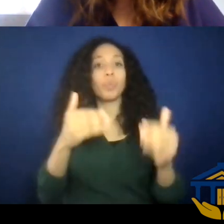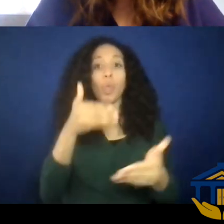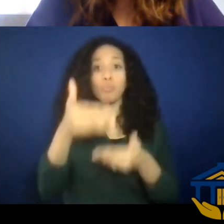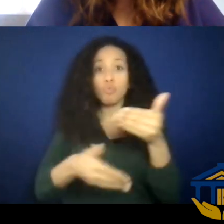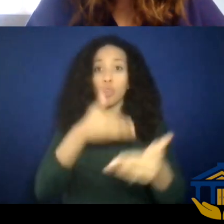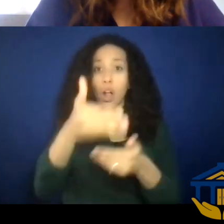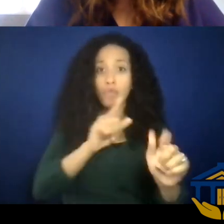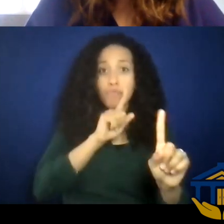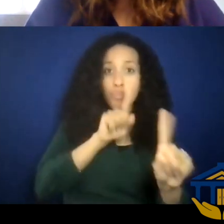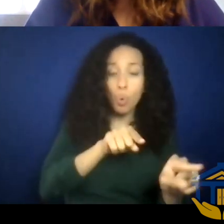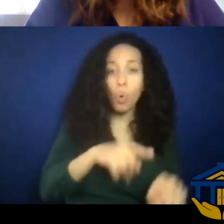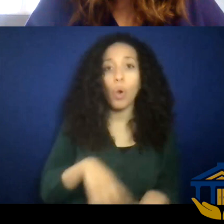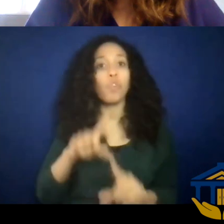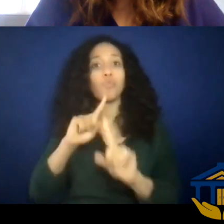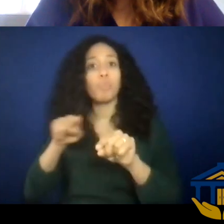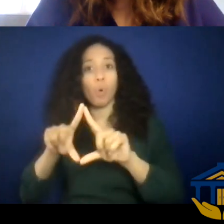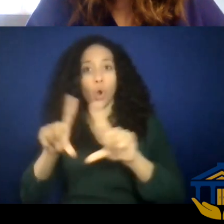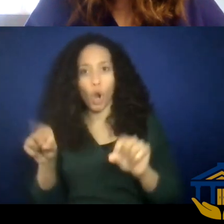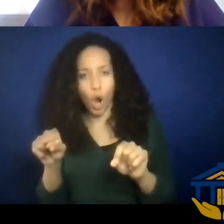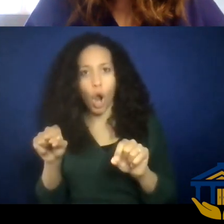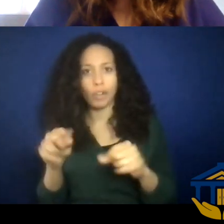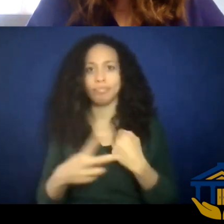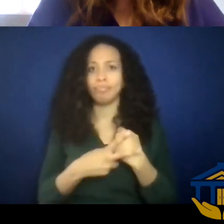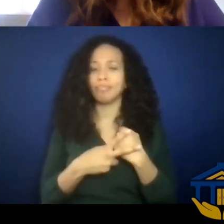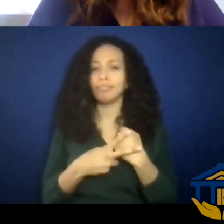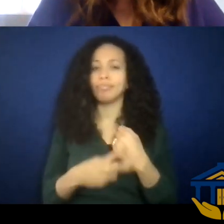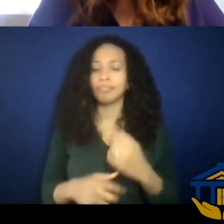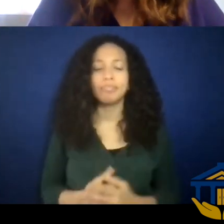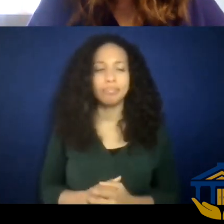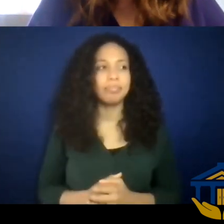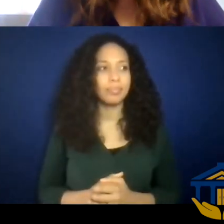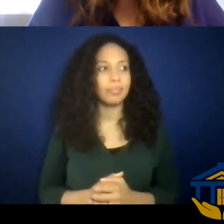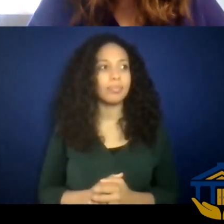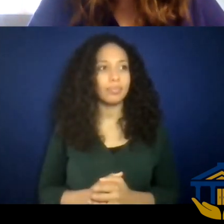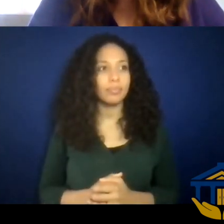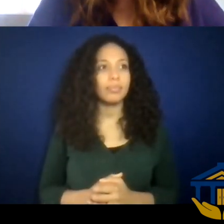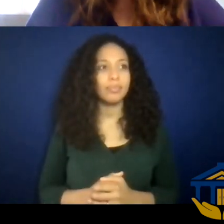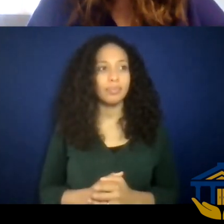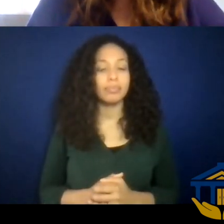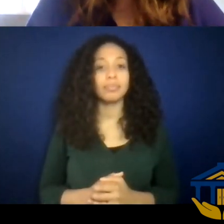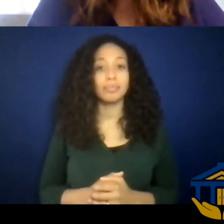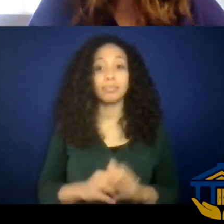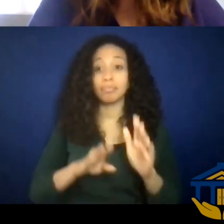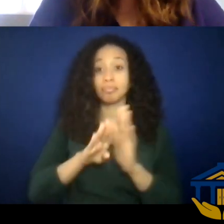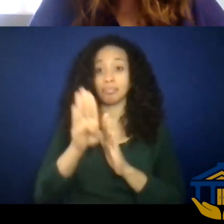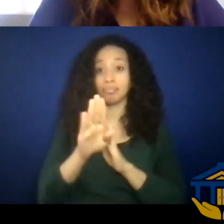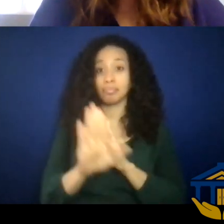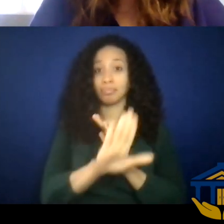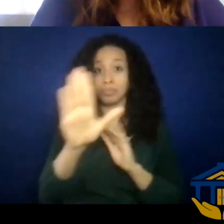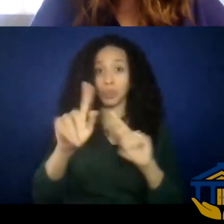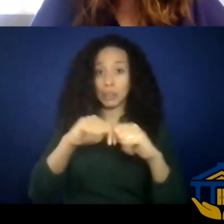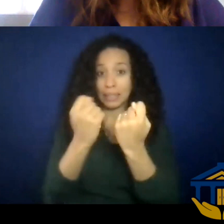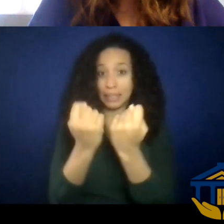as well. So, when I talk about building your team, I listed some medical professionals,